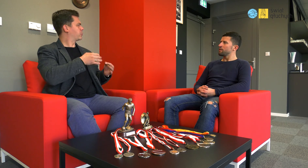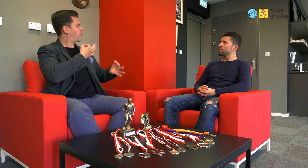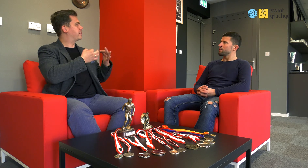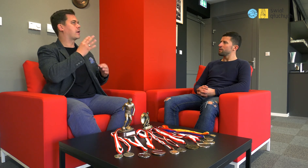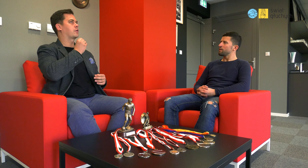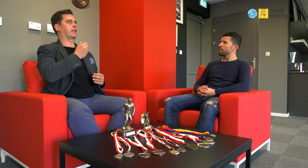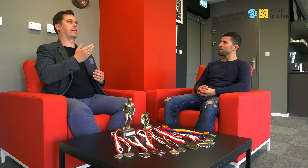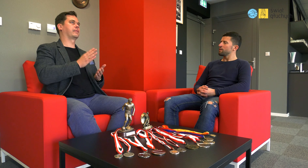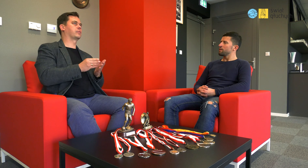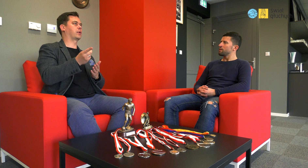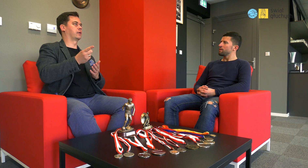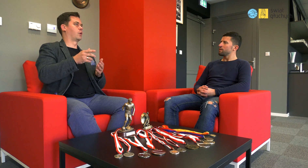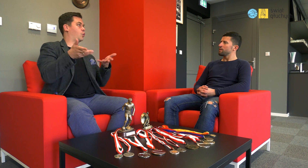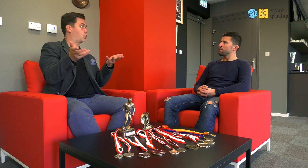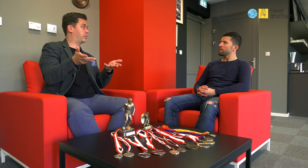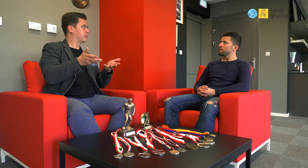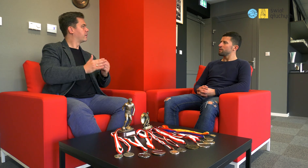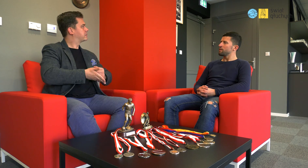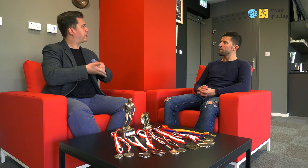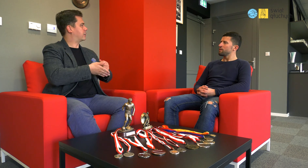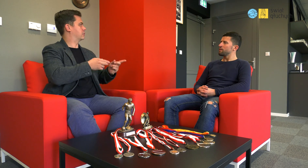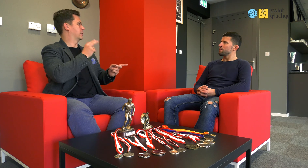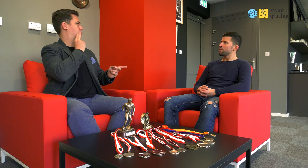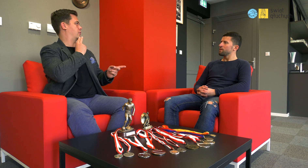Tell us what the support in clubs for the deaf?